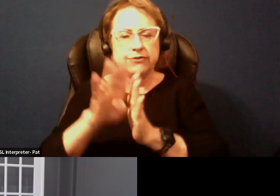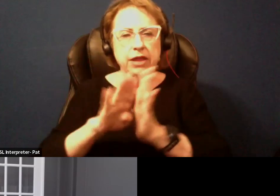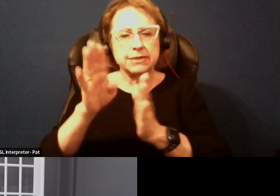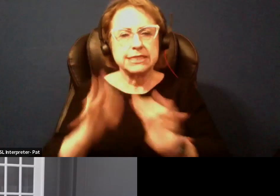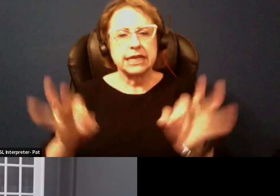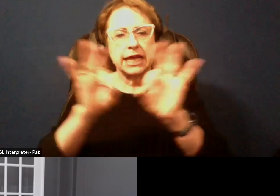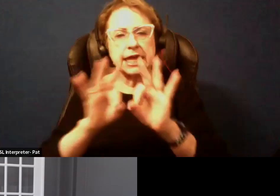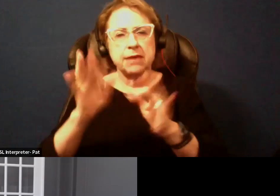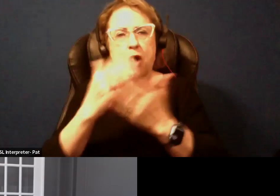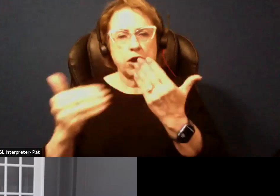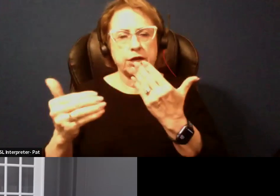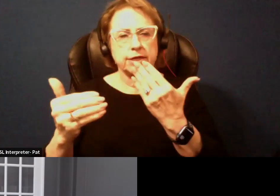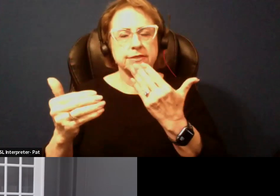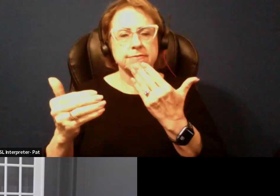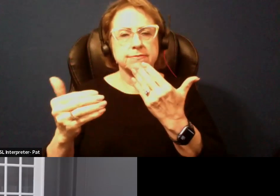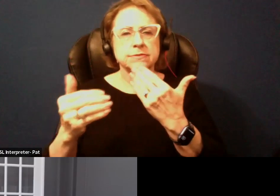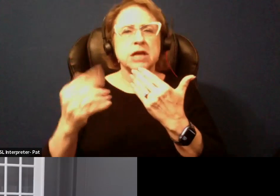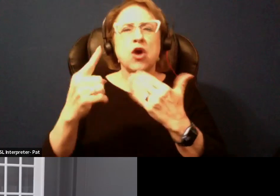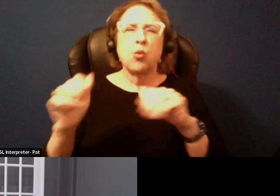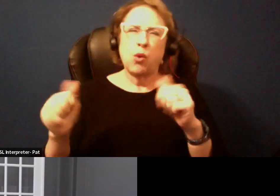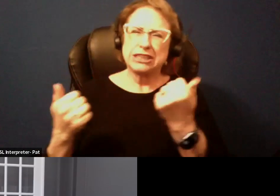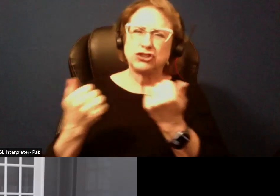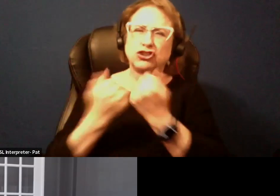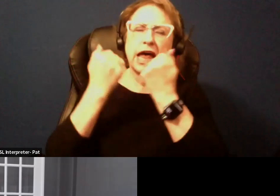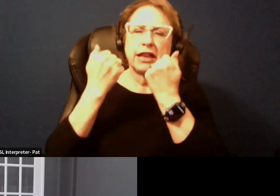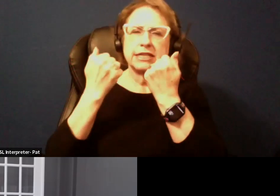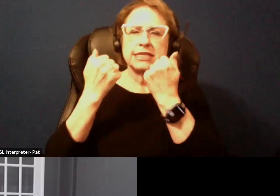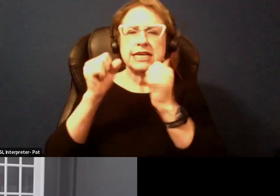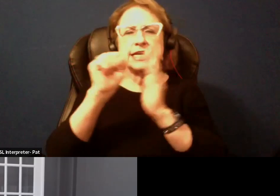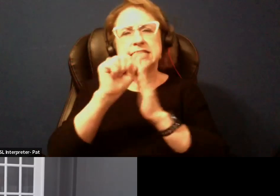of the things that is a challenge is with the state offices, like to look at it says, Okay,